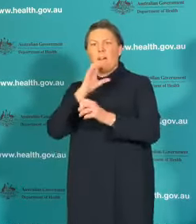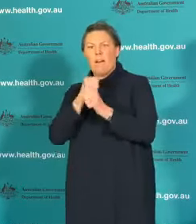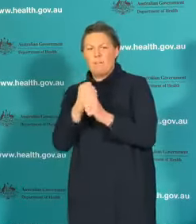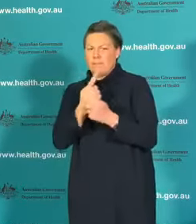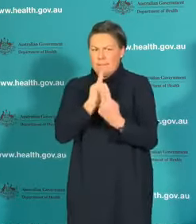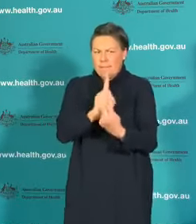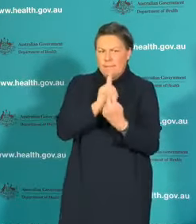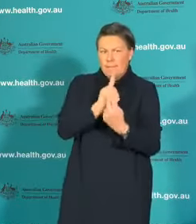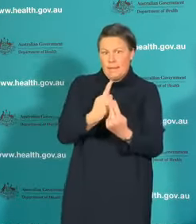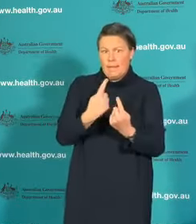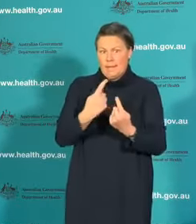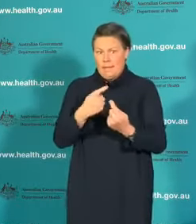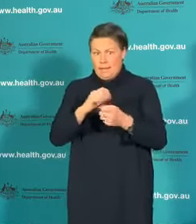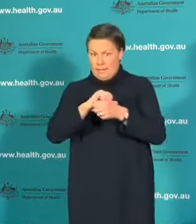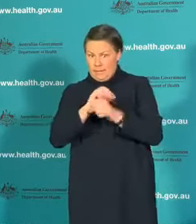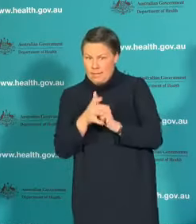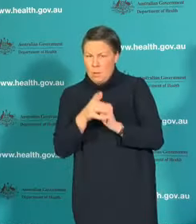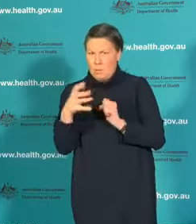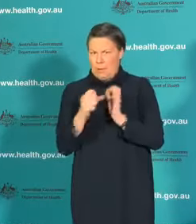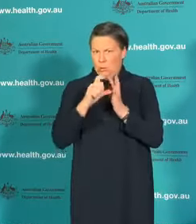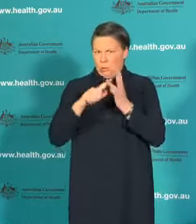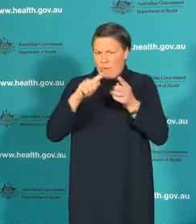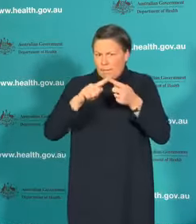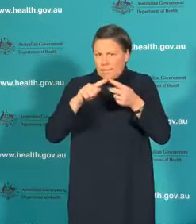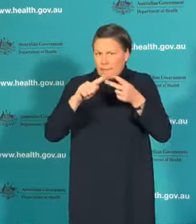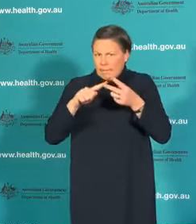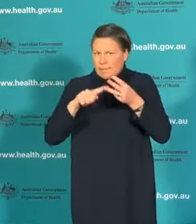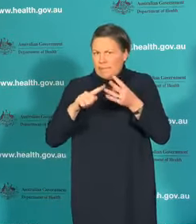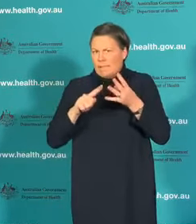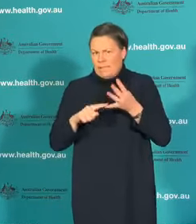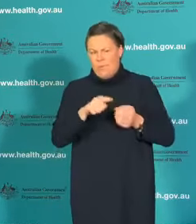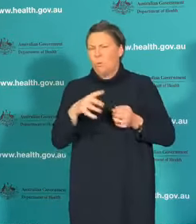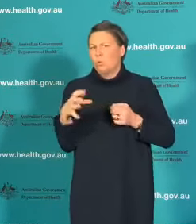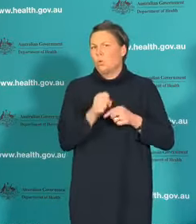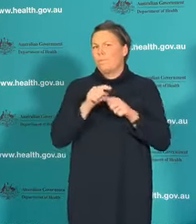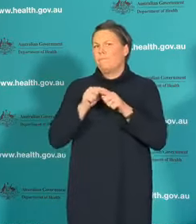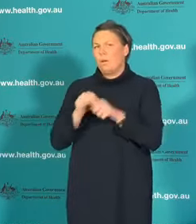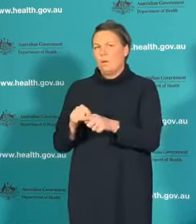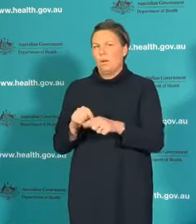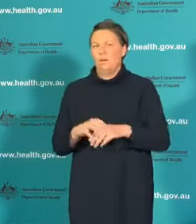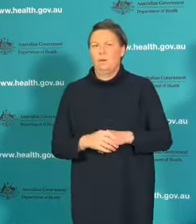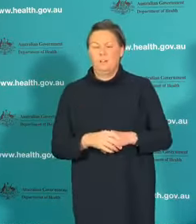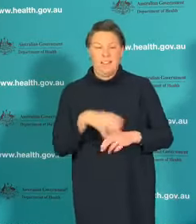infectious agent. do you have a further question nour? Reporter: Yes, I do just have another question.